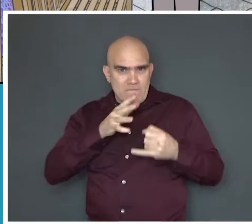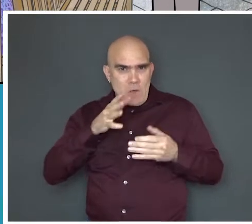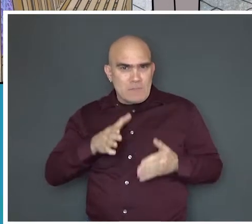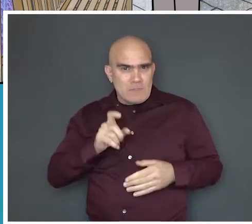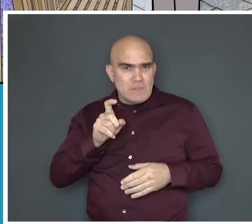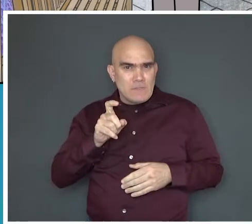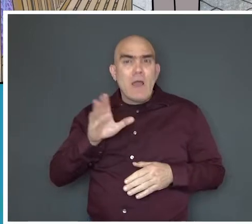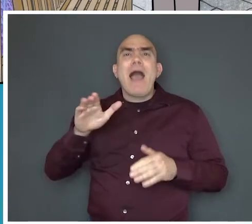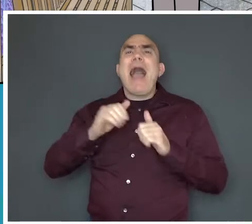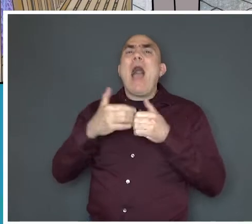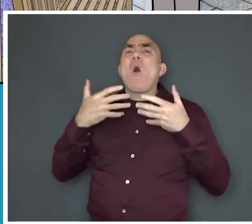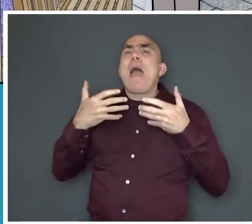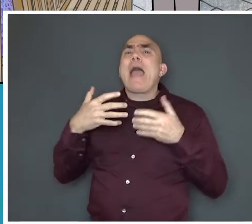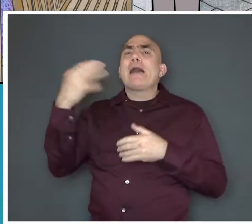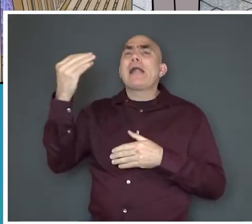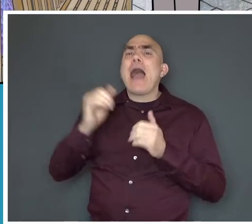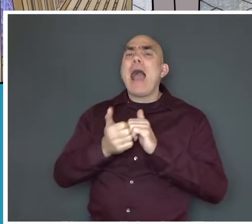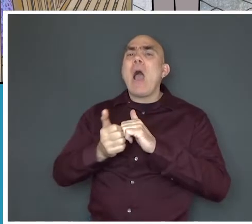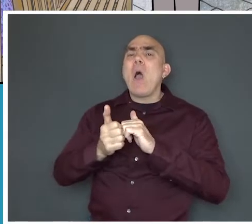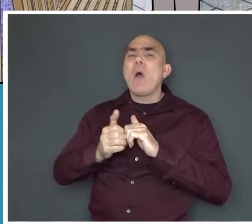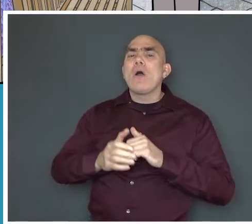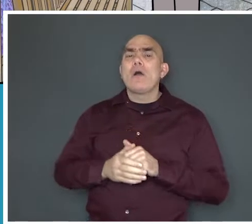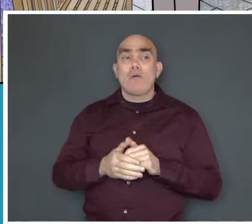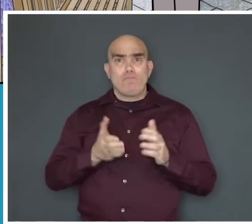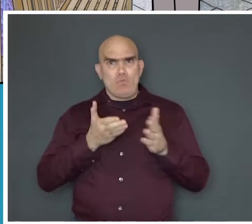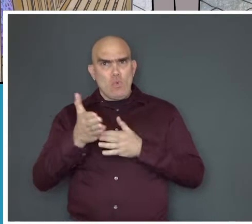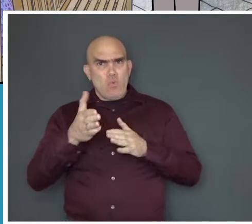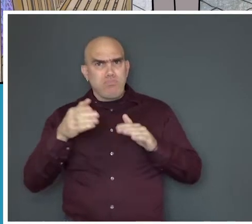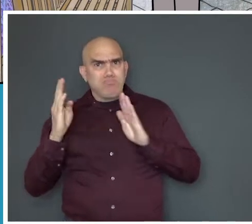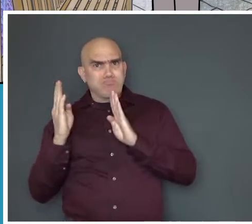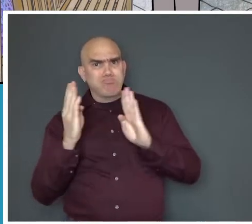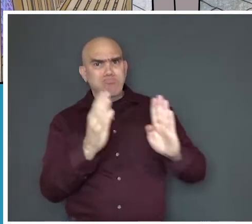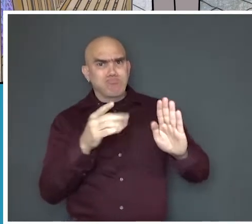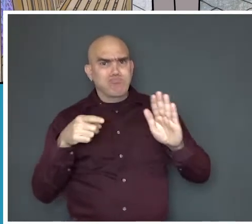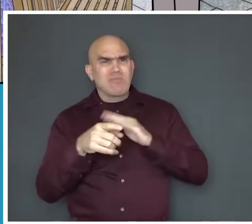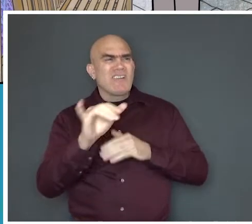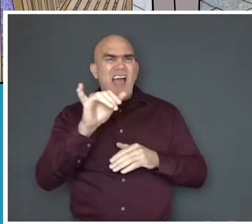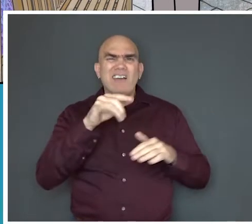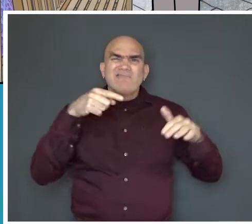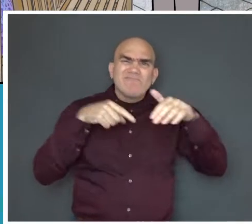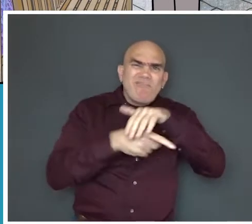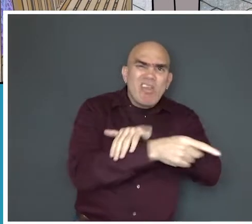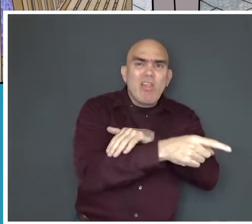How did the orangutans get outside? [John] Through passages. They're a little like tunnels or bridges.